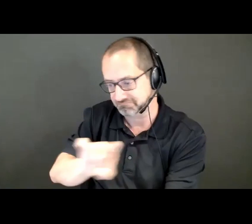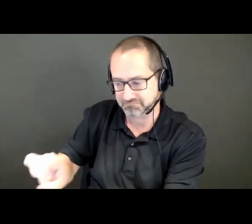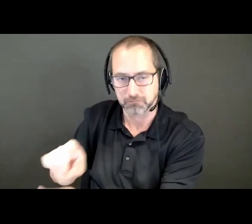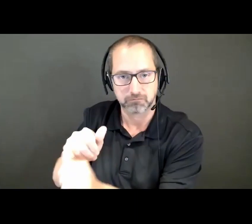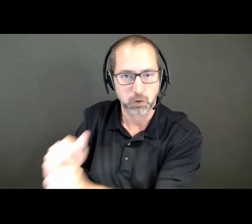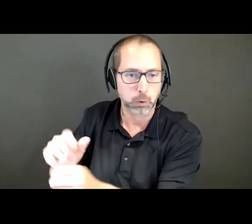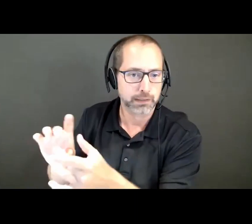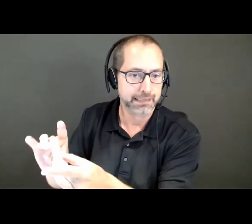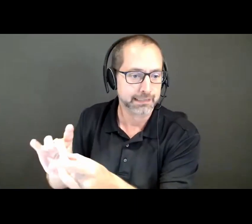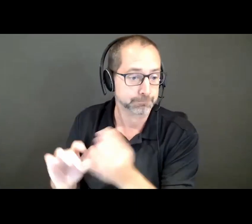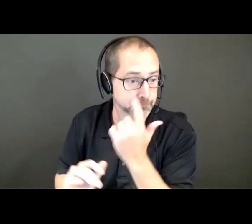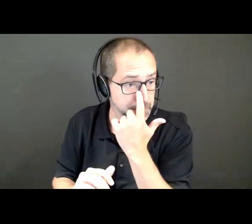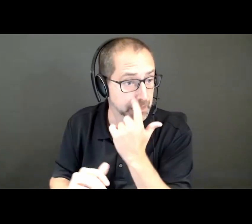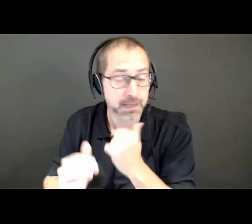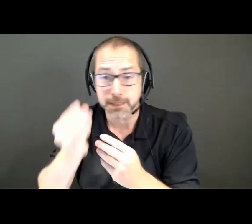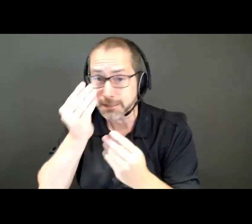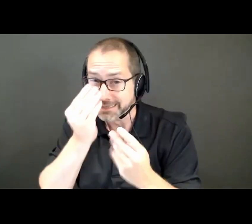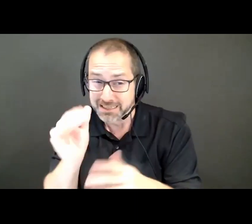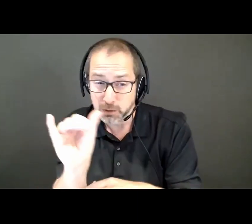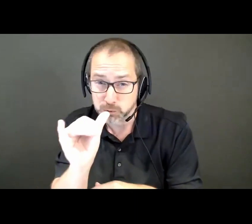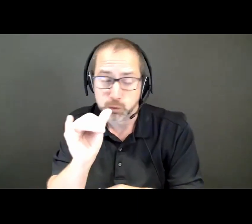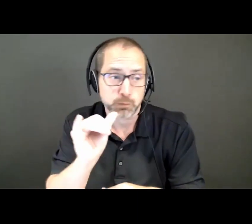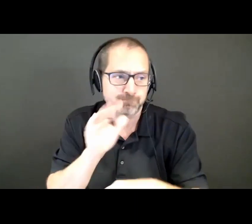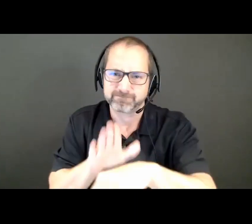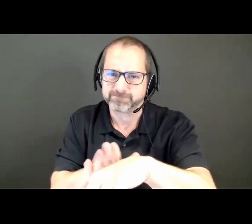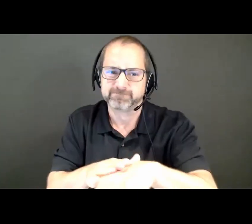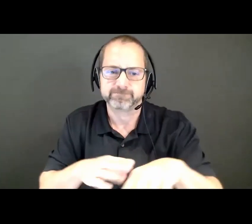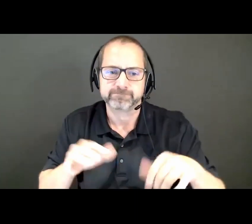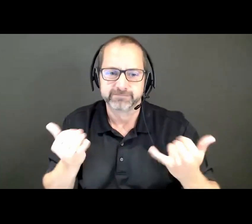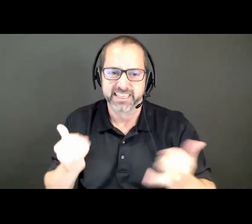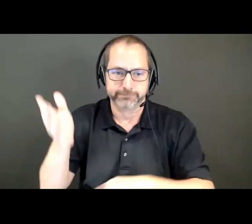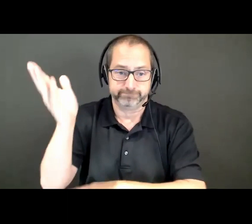I’d like to also note that this presentation is being recorded and will be available on